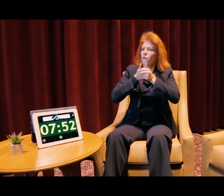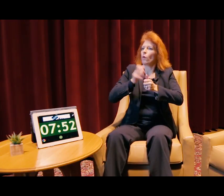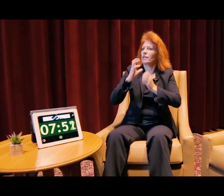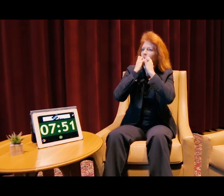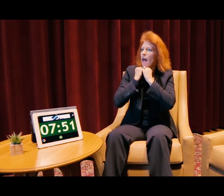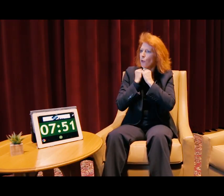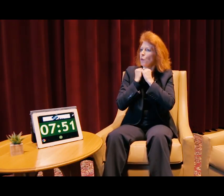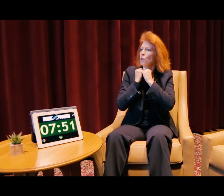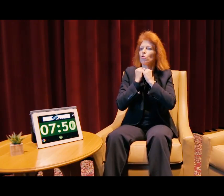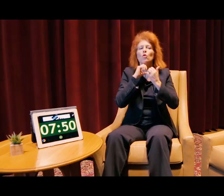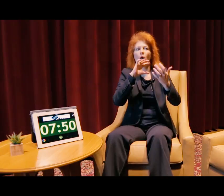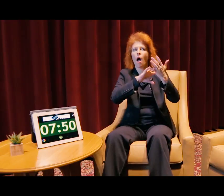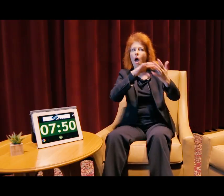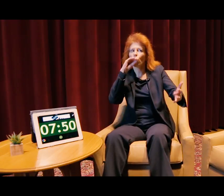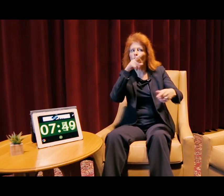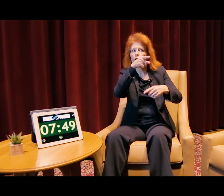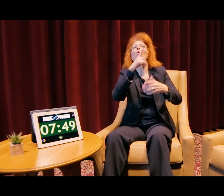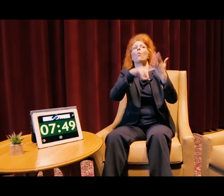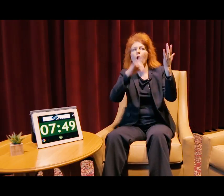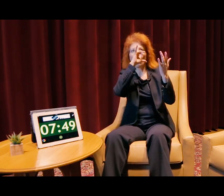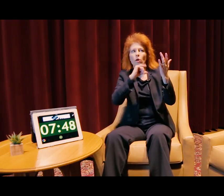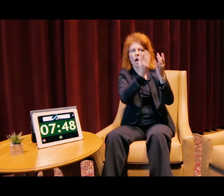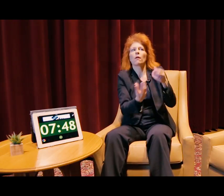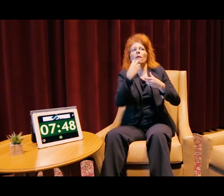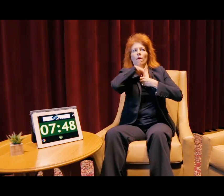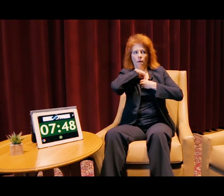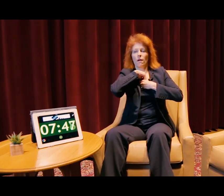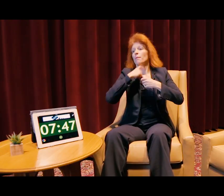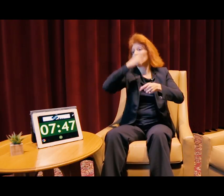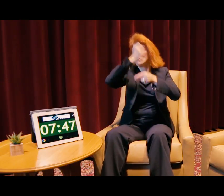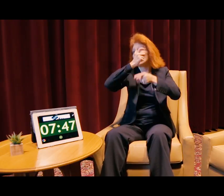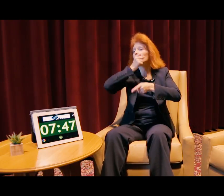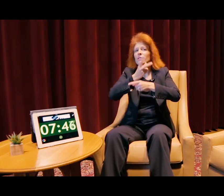And so I learned from him what that looks like. My brother and my sister are both extremely